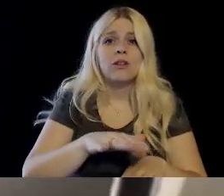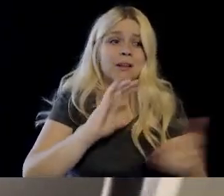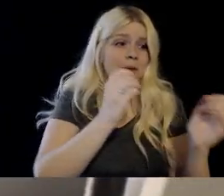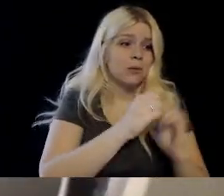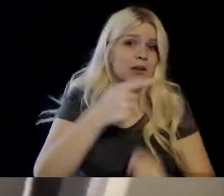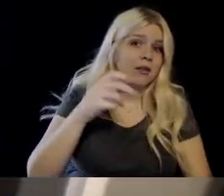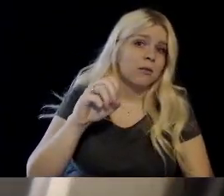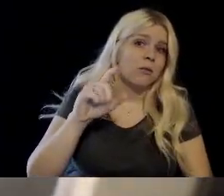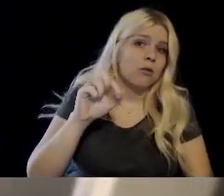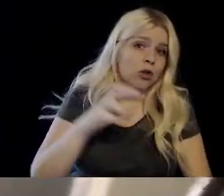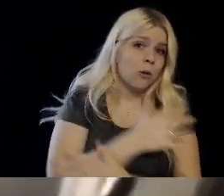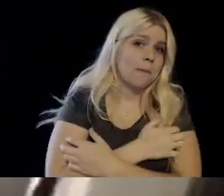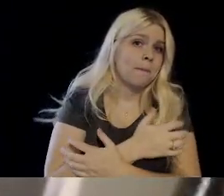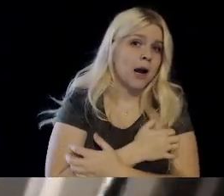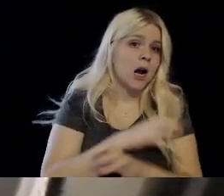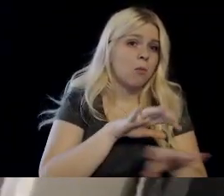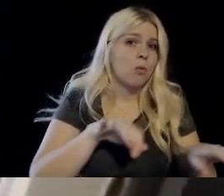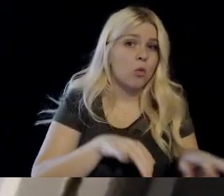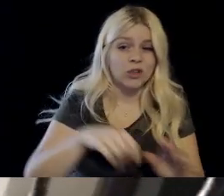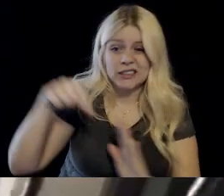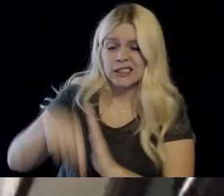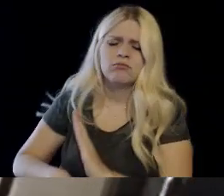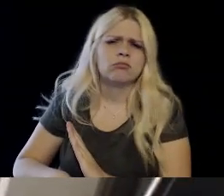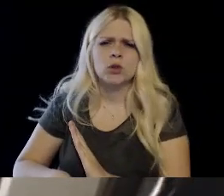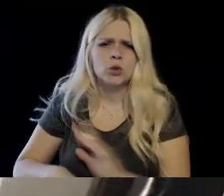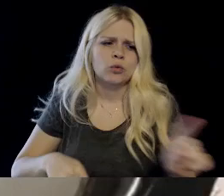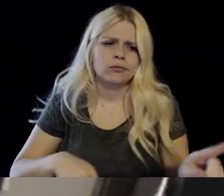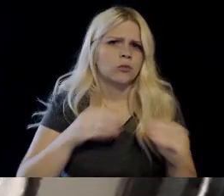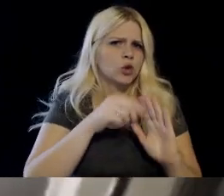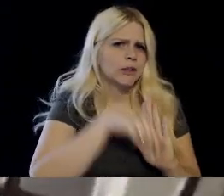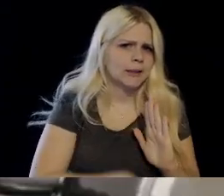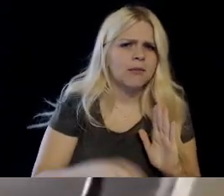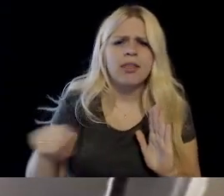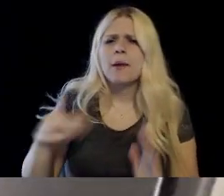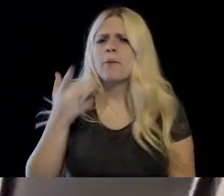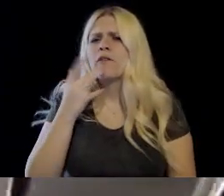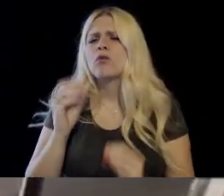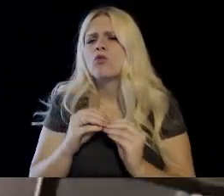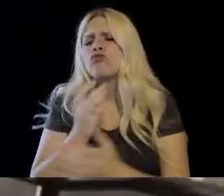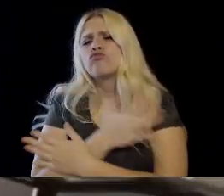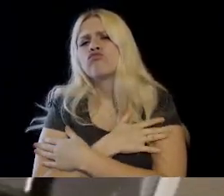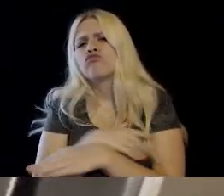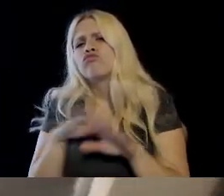swim like that. They like to just kind of do a spa day - Grizzly Bears. Joanne: Yeah, they like to- Erica: Cool off.